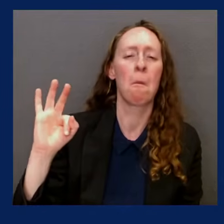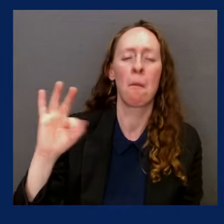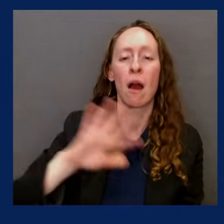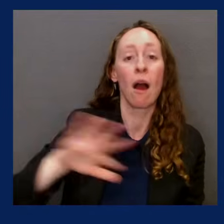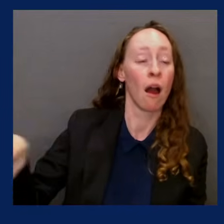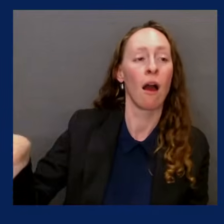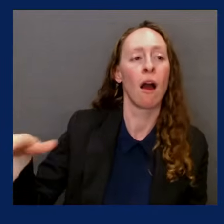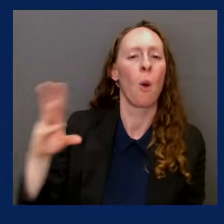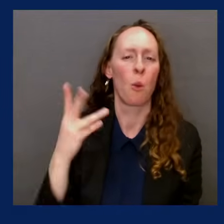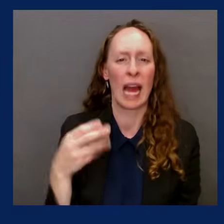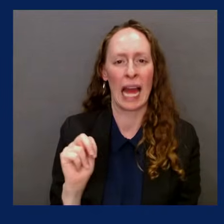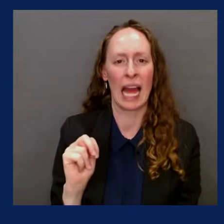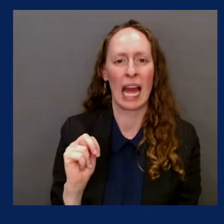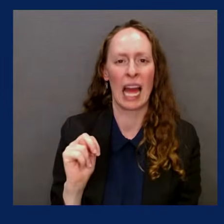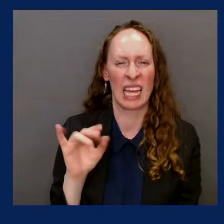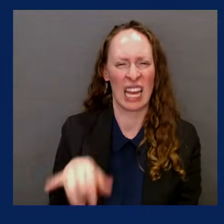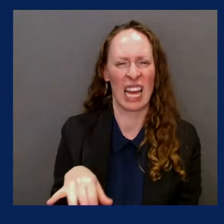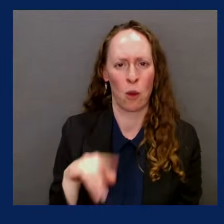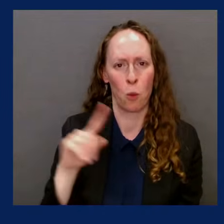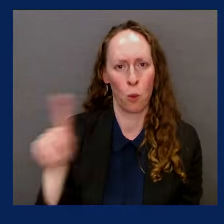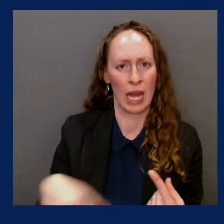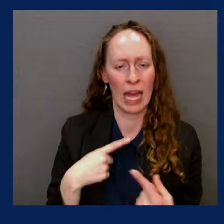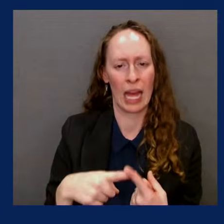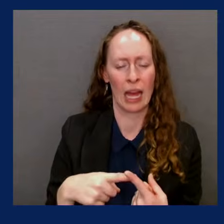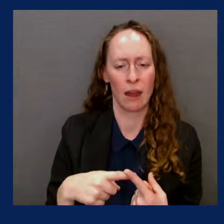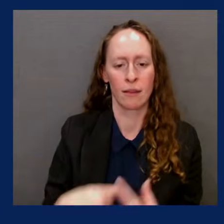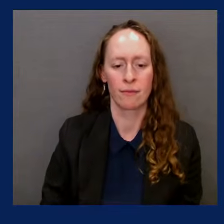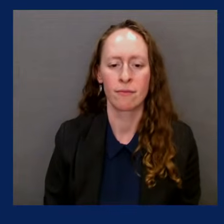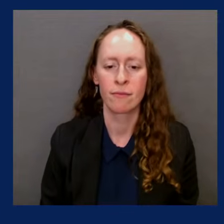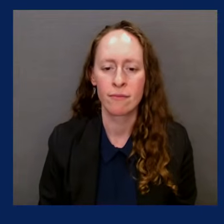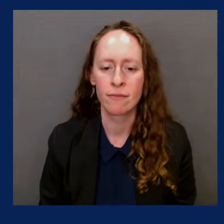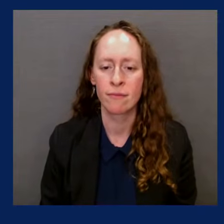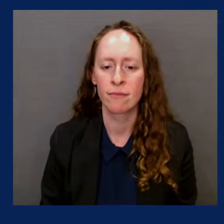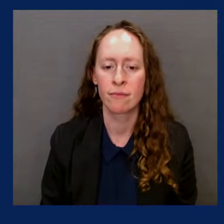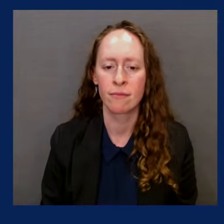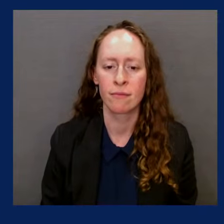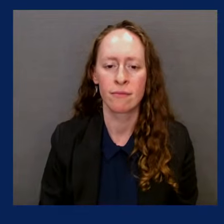or will likely have a new Speaker. I hope that's true because we have to get moving.